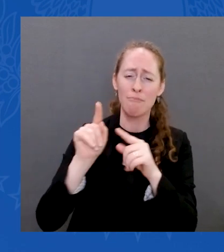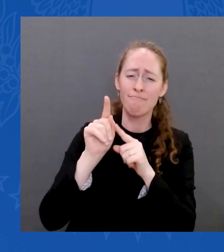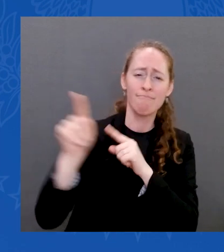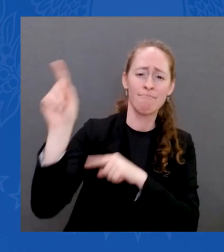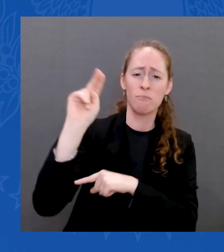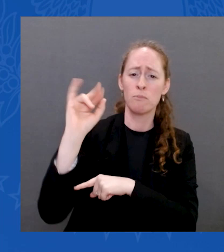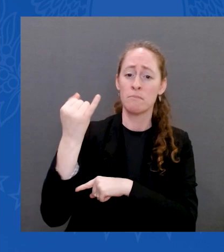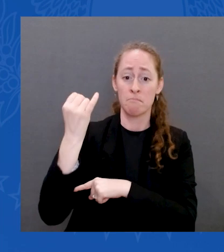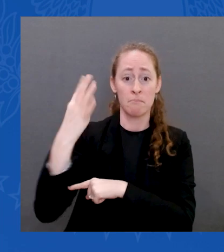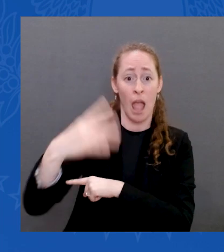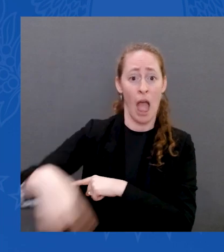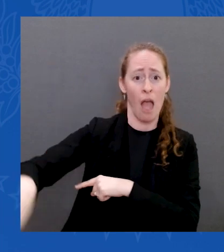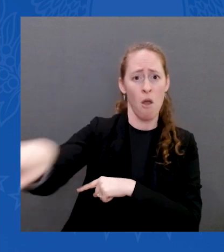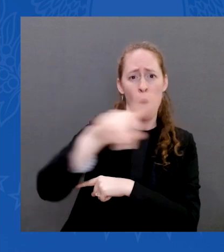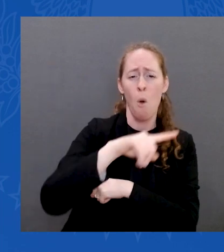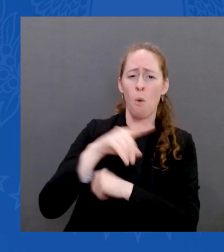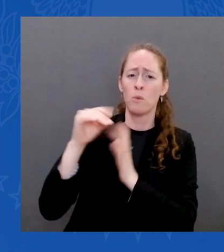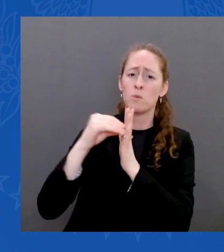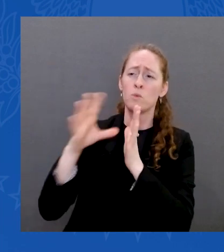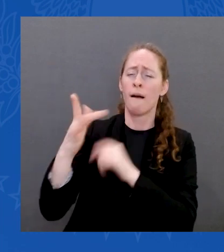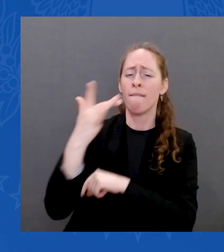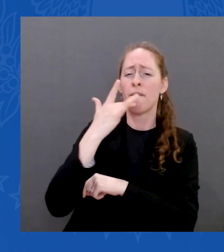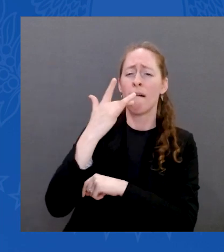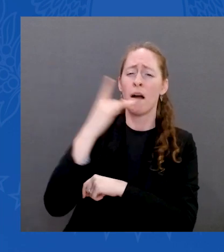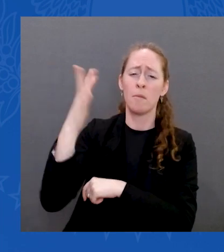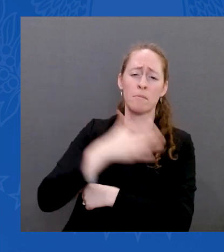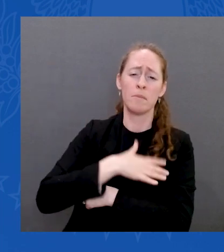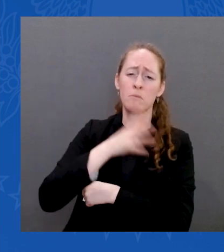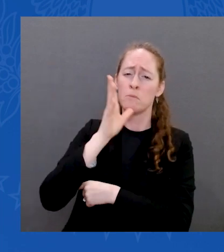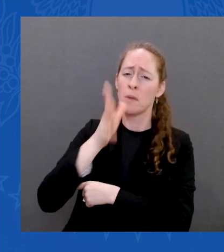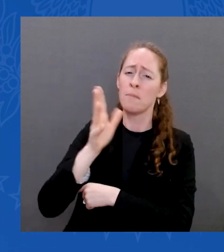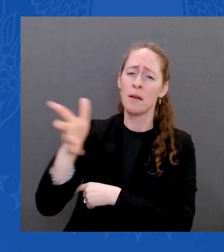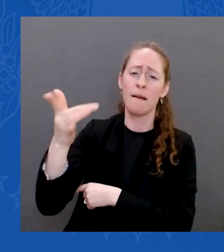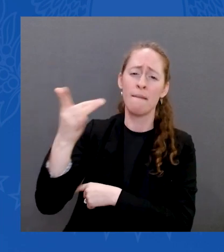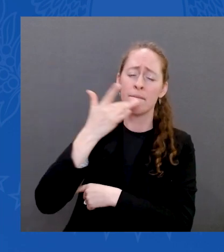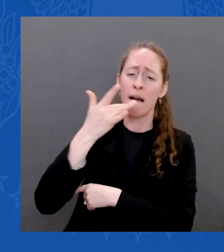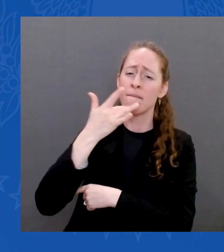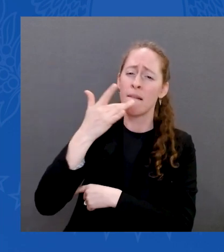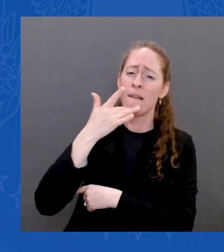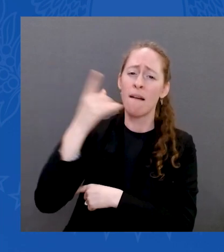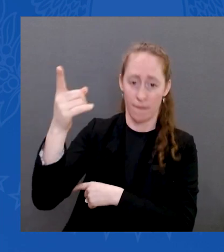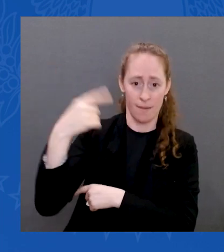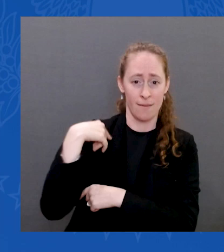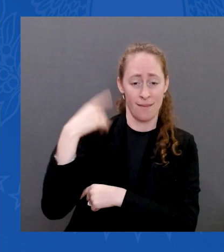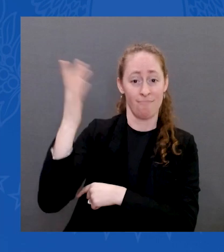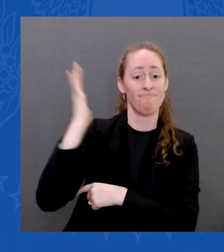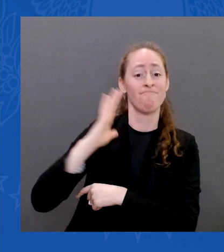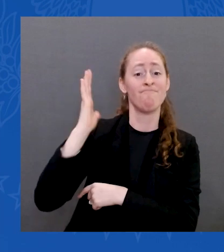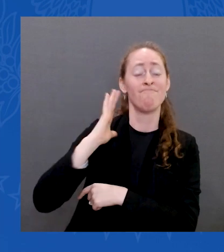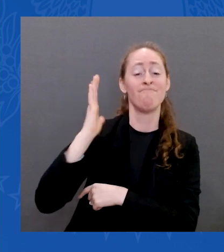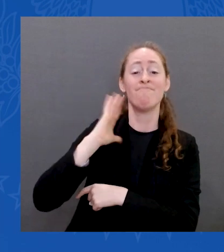And just like you might see in the movies, she used to call her students to class with a big brass bell.